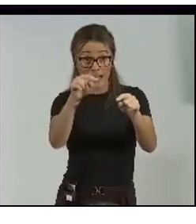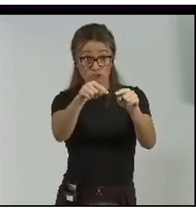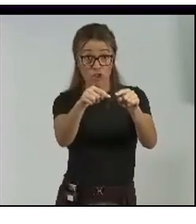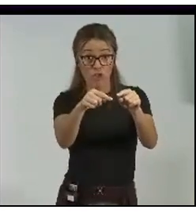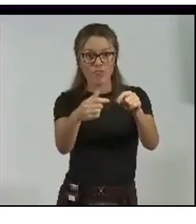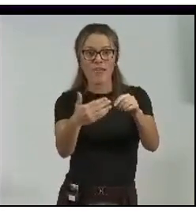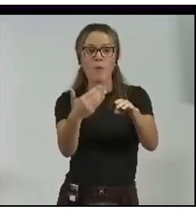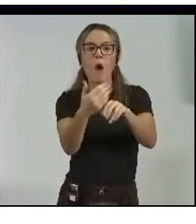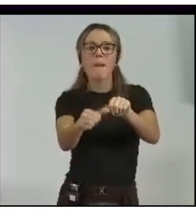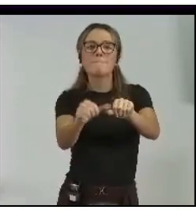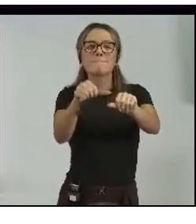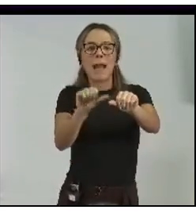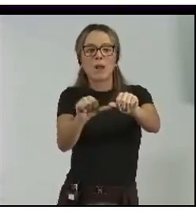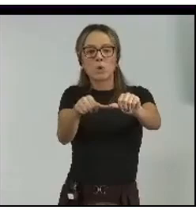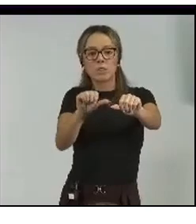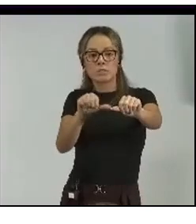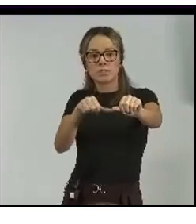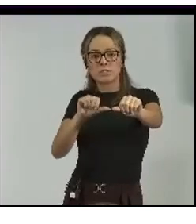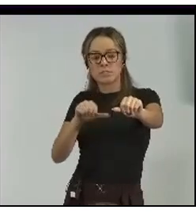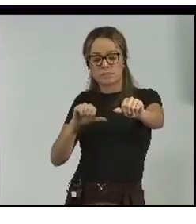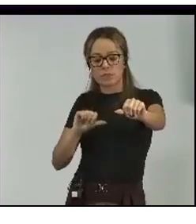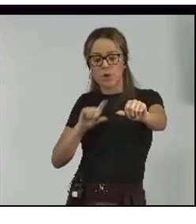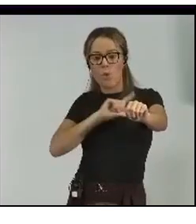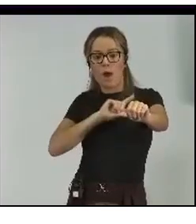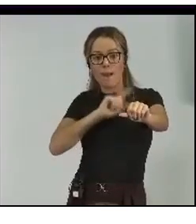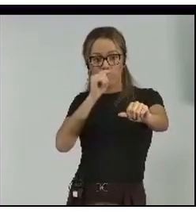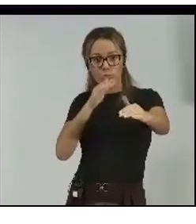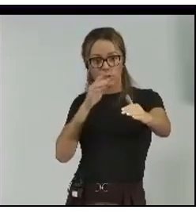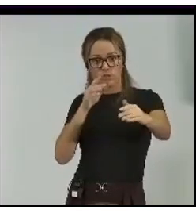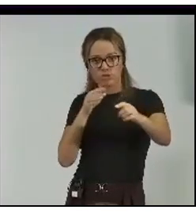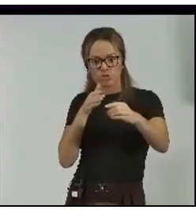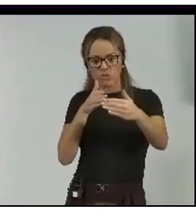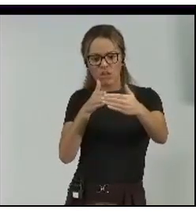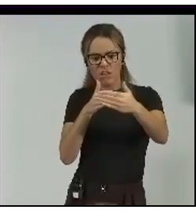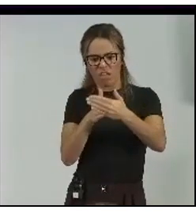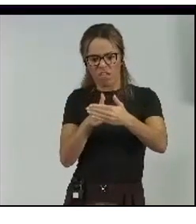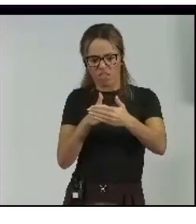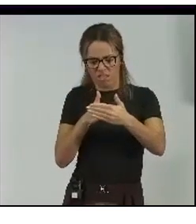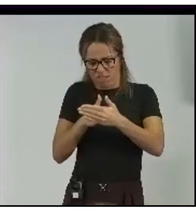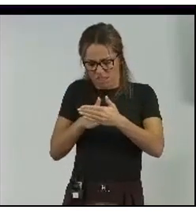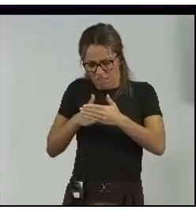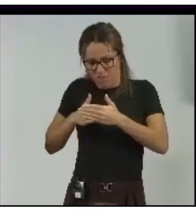blockers along the way that you discover. If you want to have an accessible social